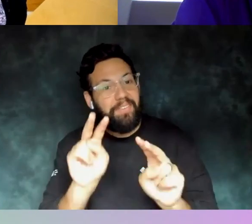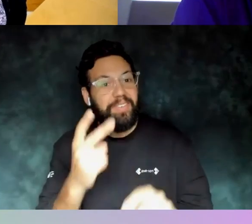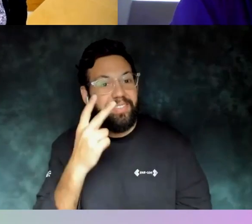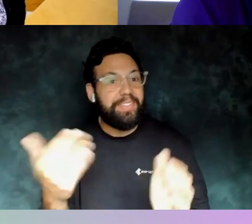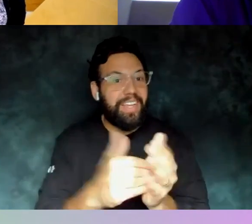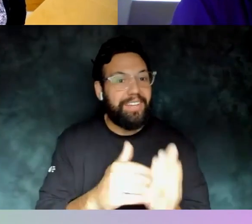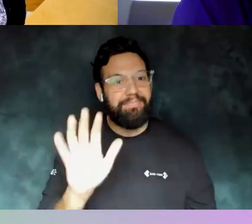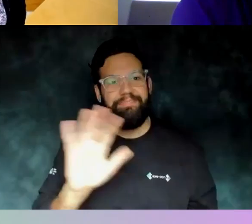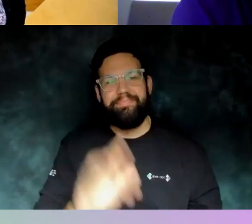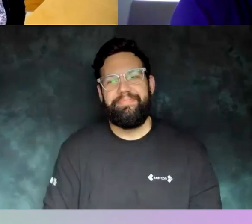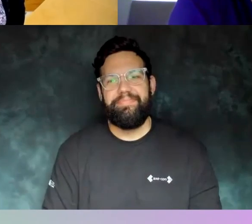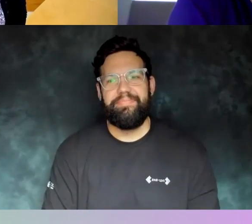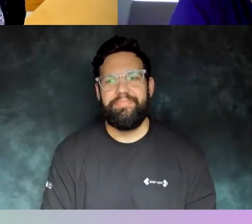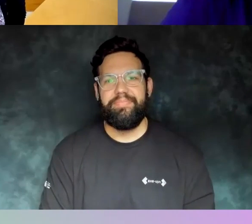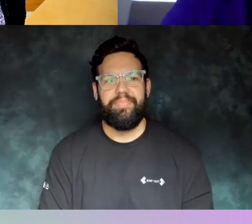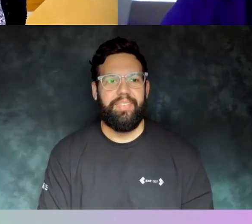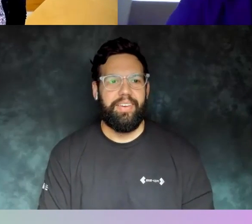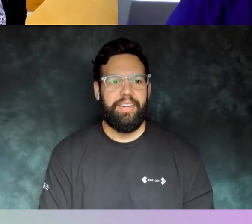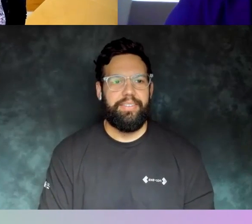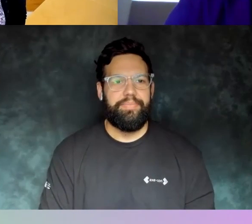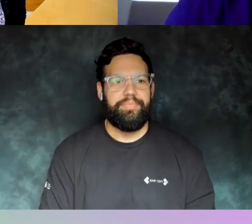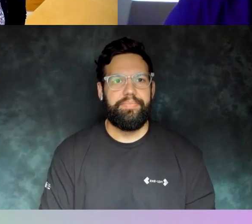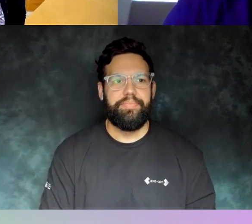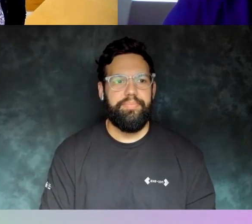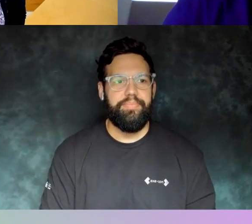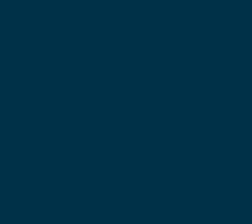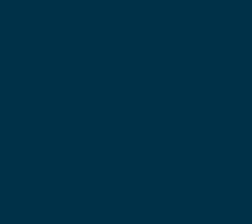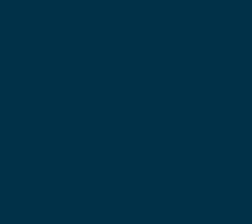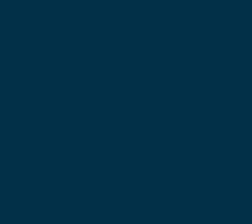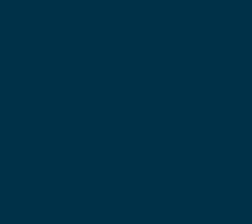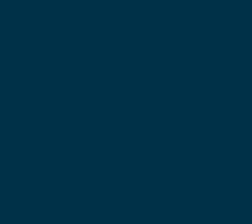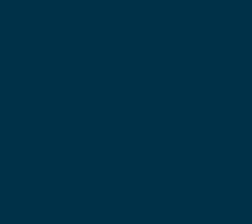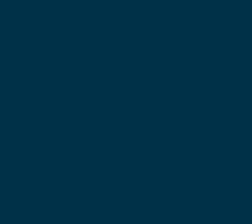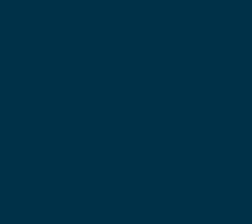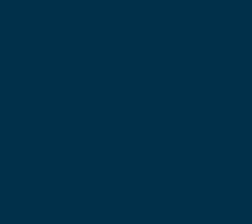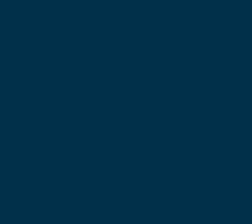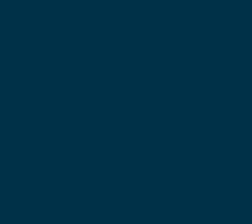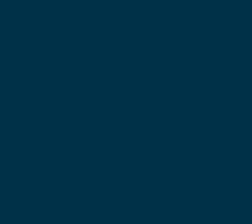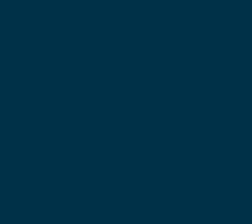changes. So having that researcher, talking about translating that usability into annotations, this is a